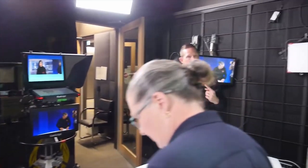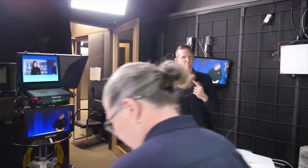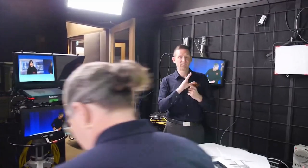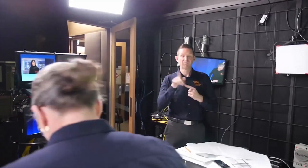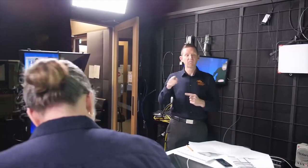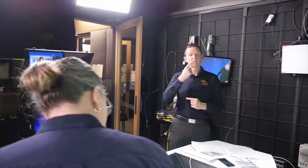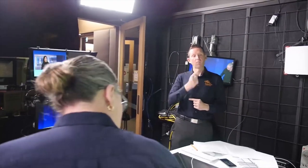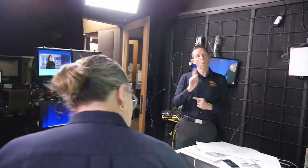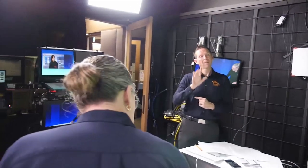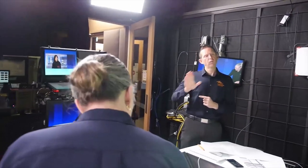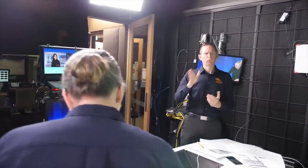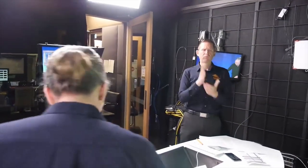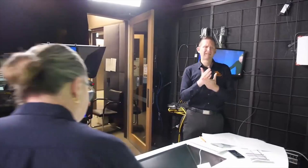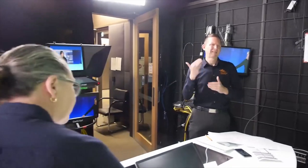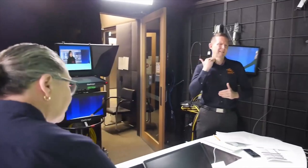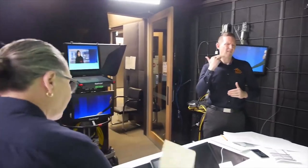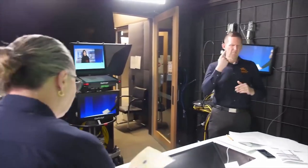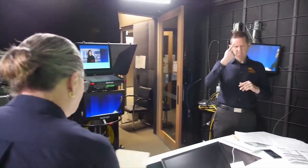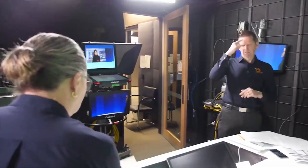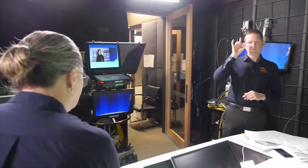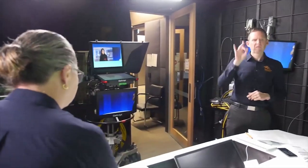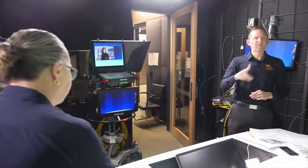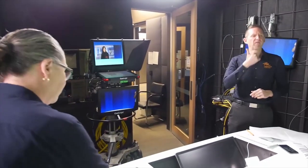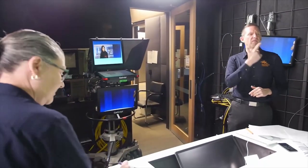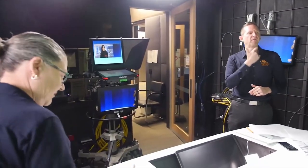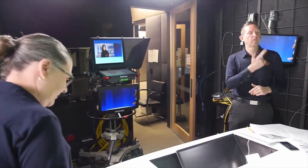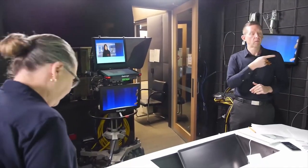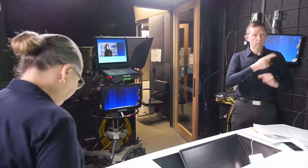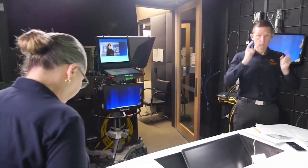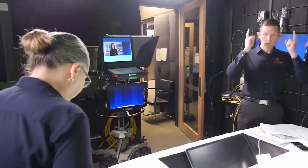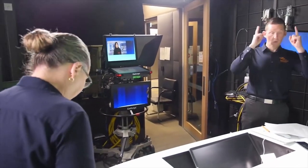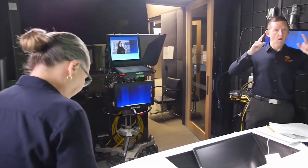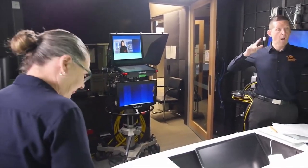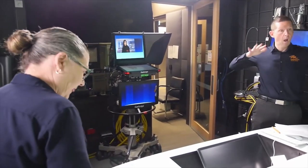Black Lives Matter protest. People choosing to attend the protest contribute to the risk of spreading the